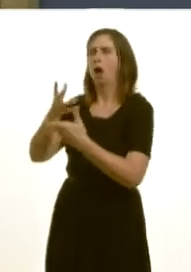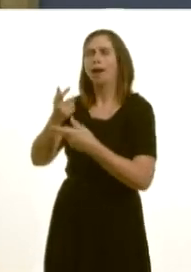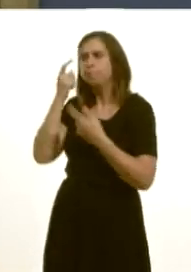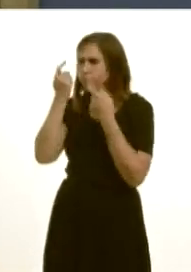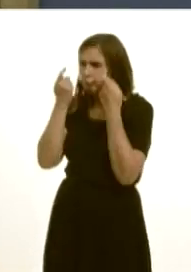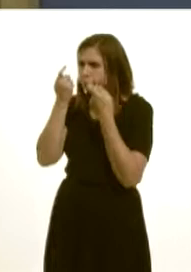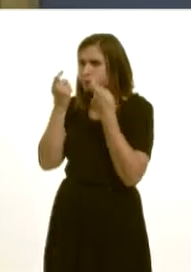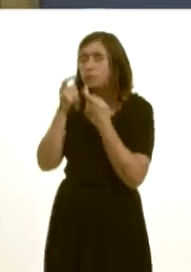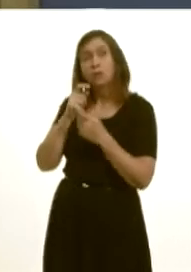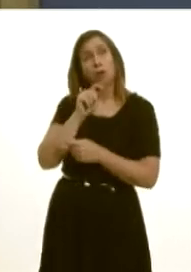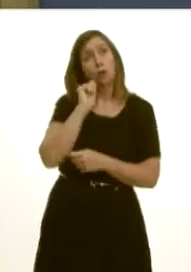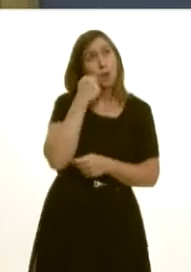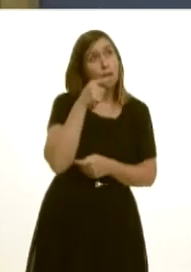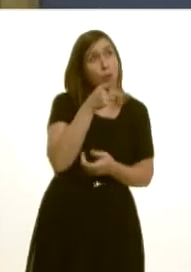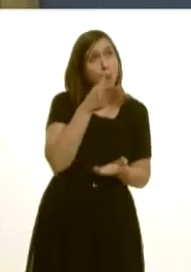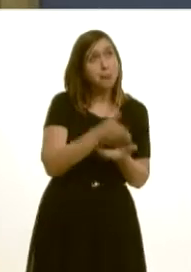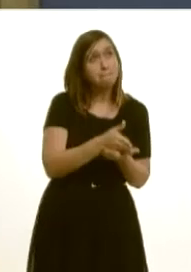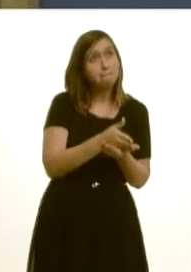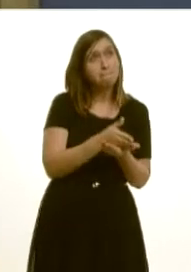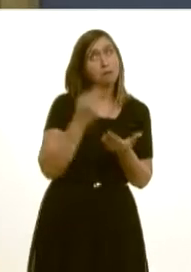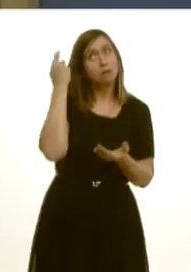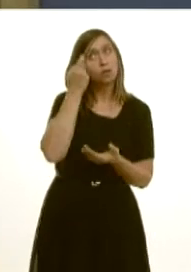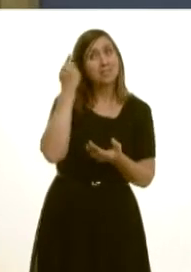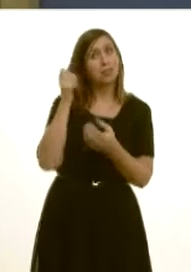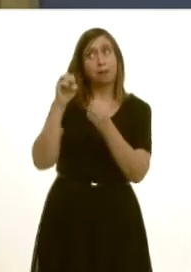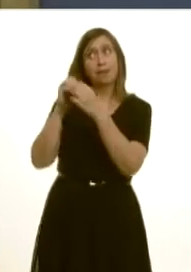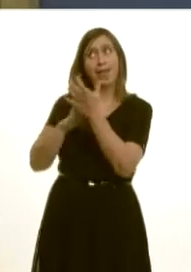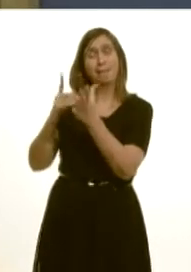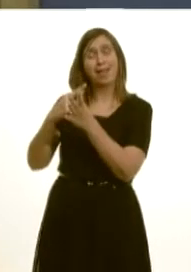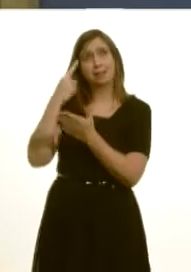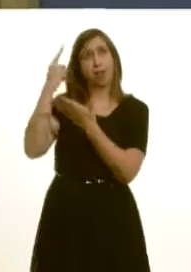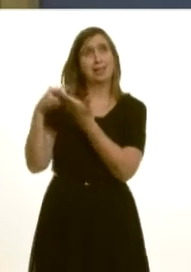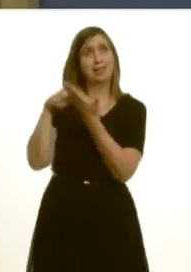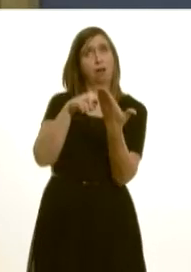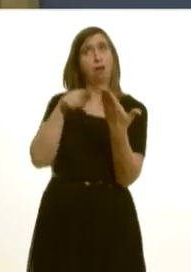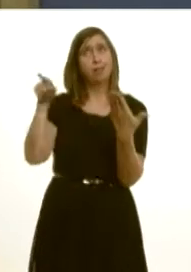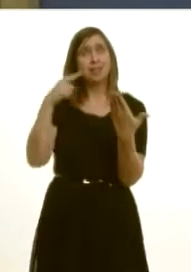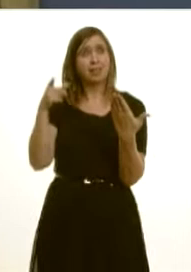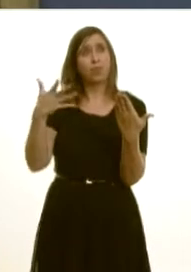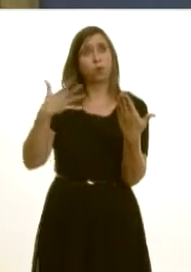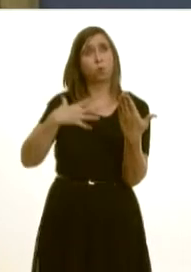today that he will fully consider the proposals from the BMA for a comprehensive raising-concerns